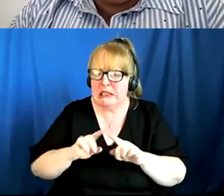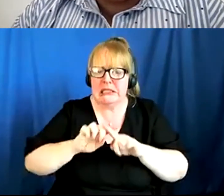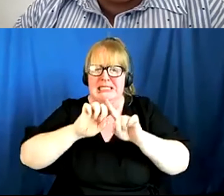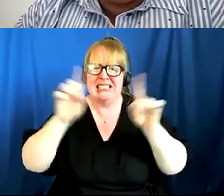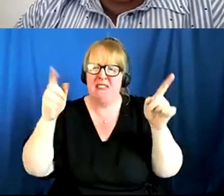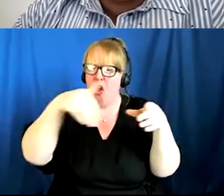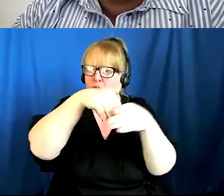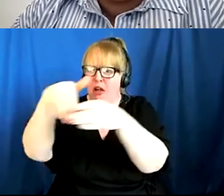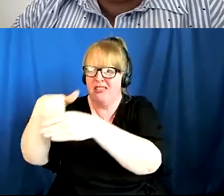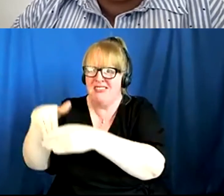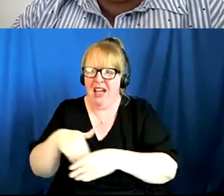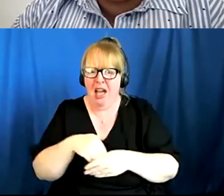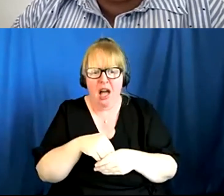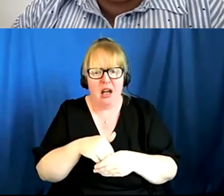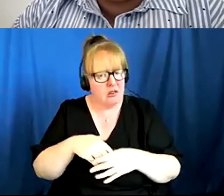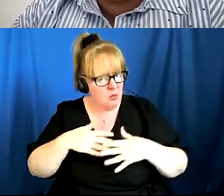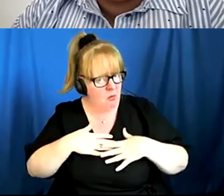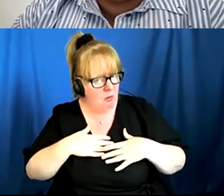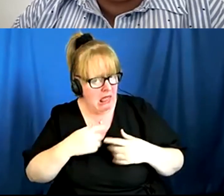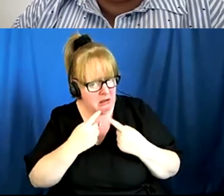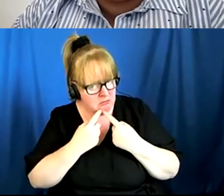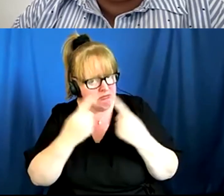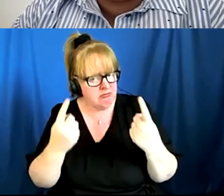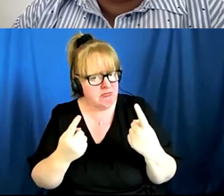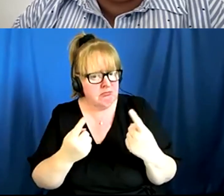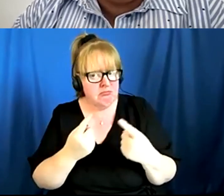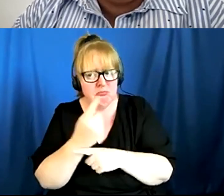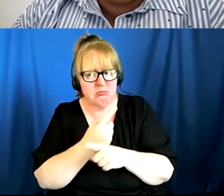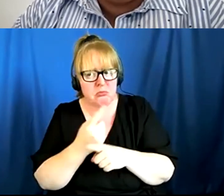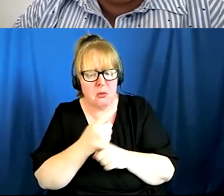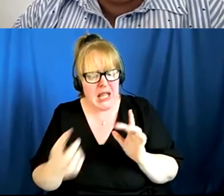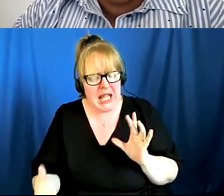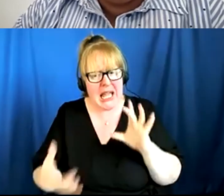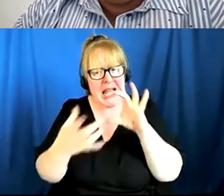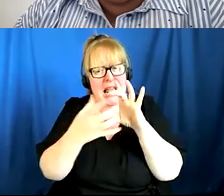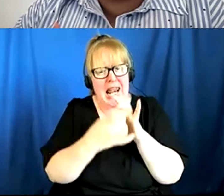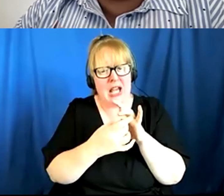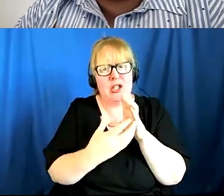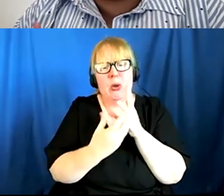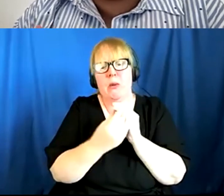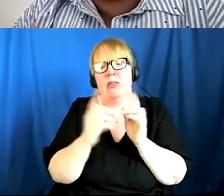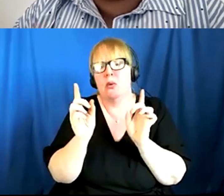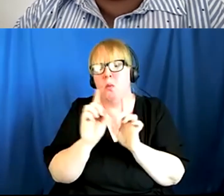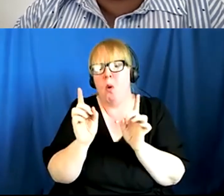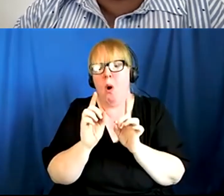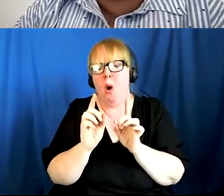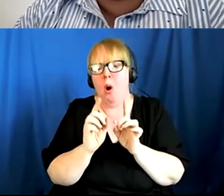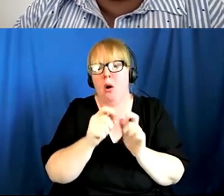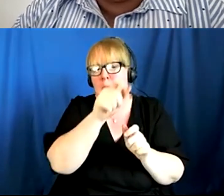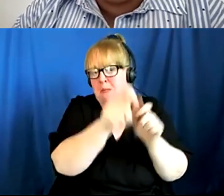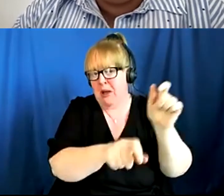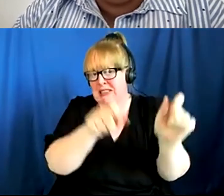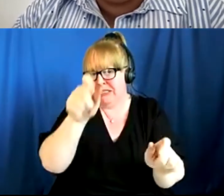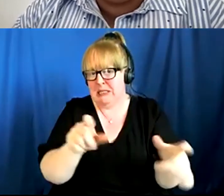Do you want to say something about that Magda in the connection to how participant and co-authored